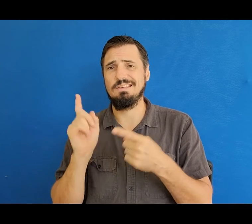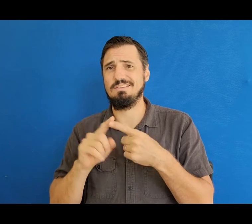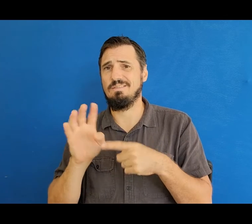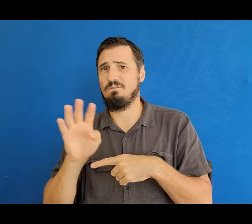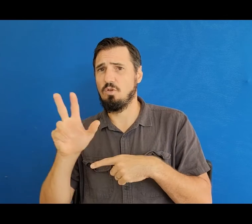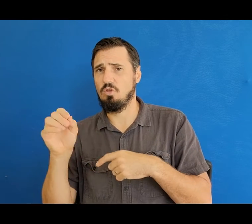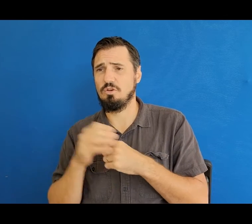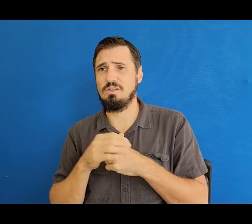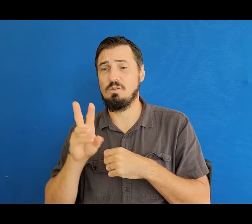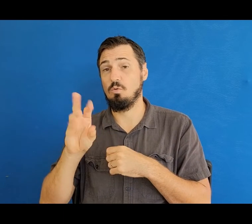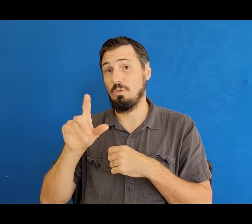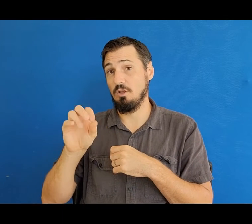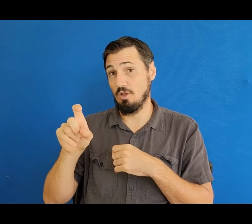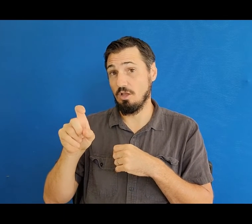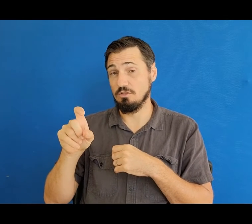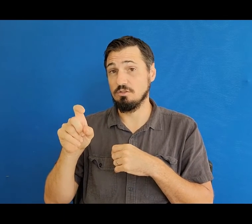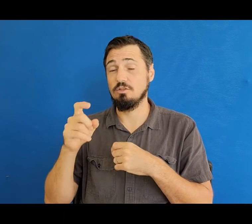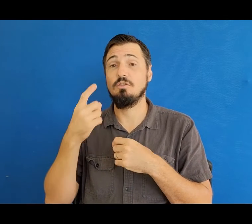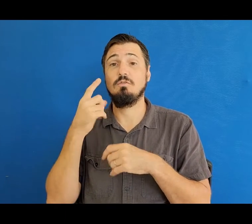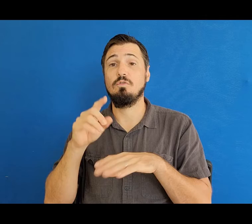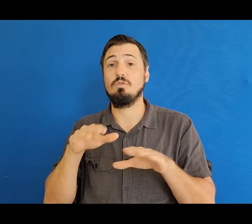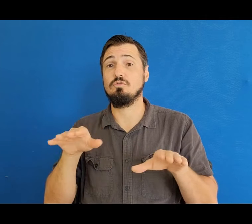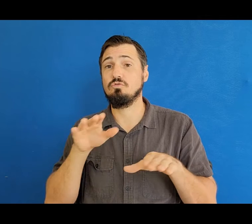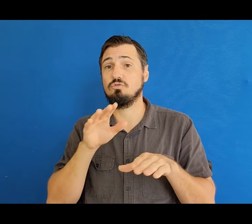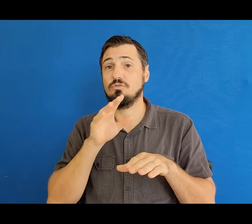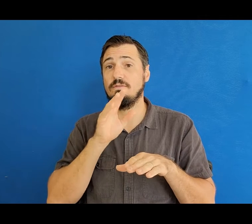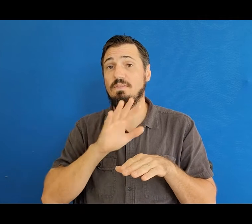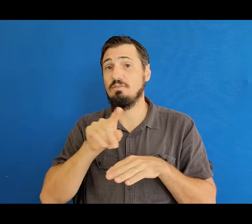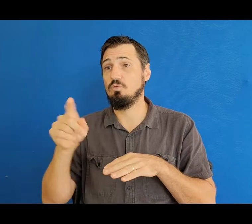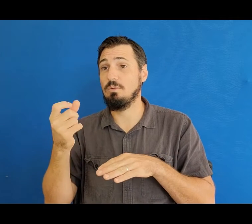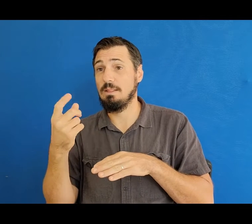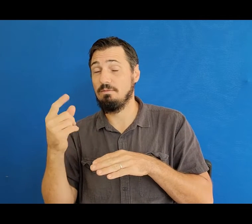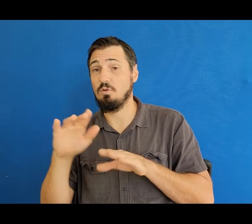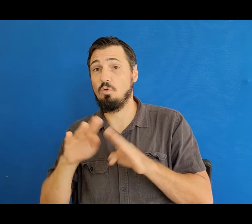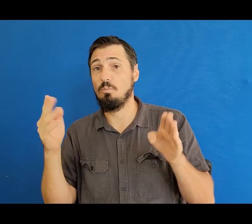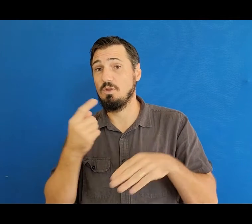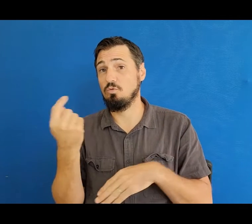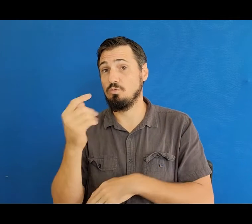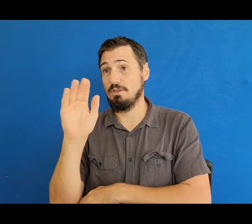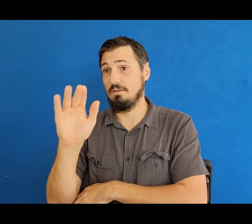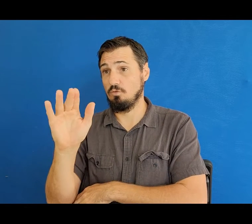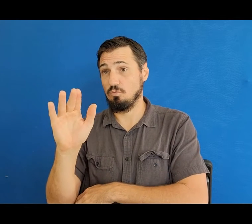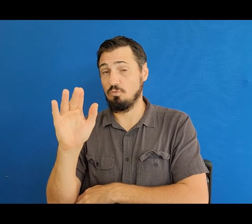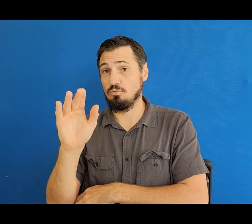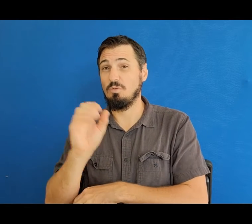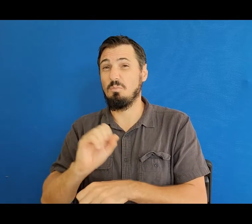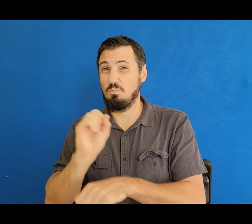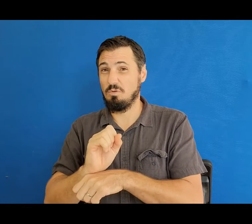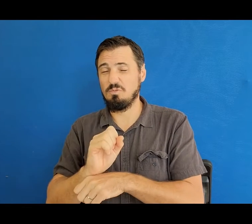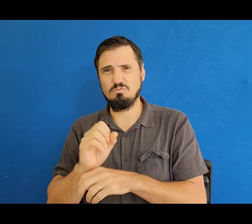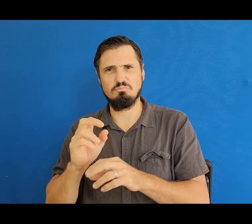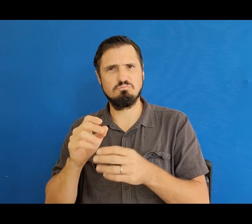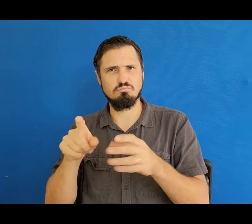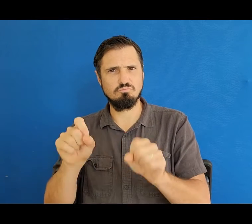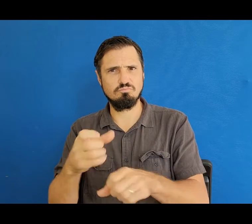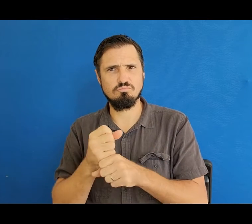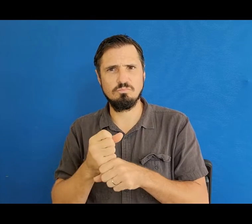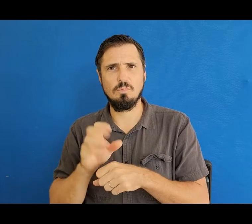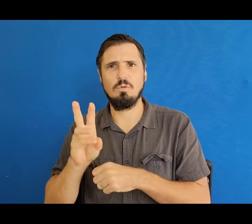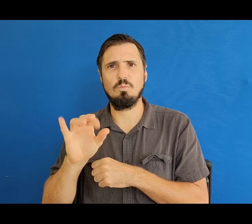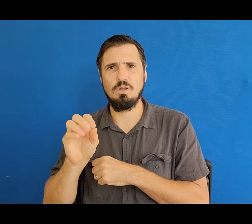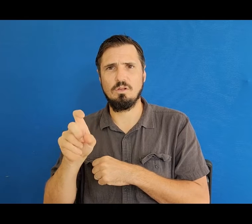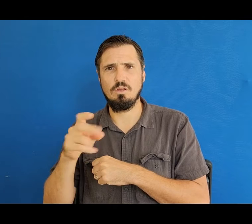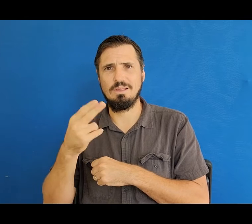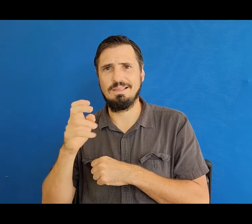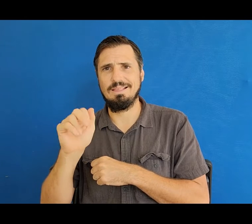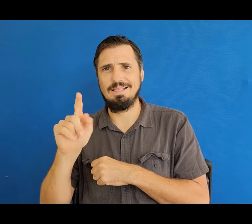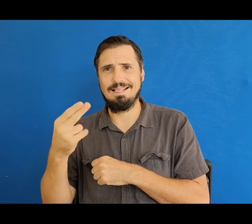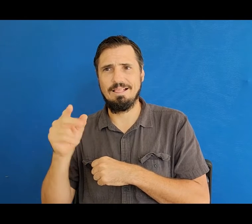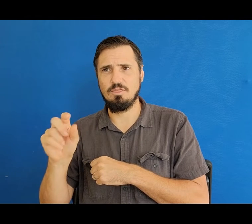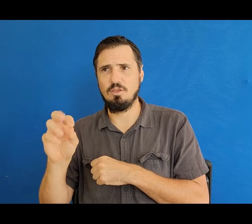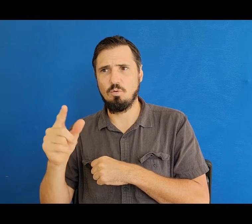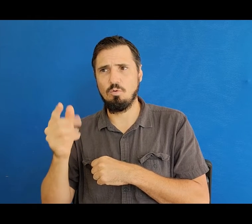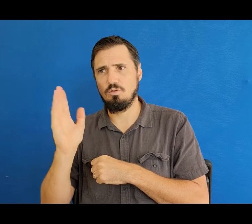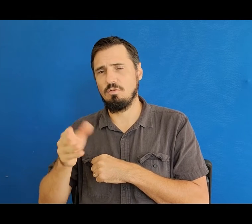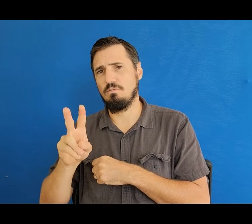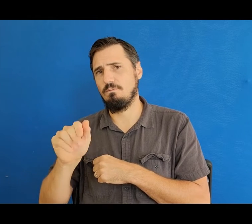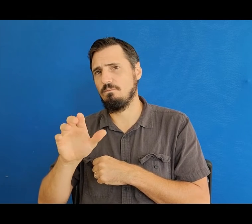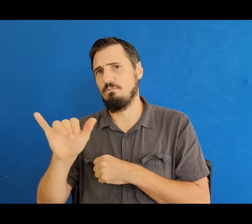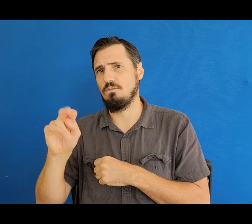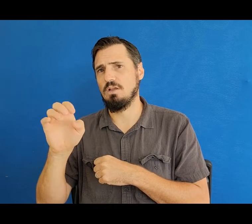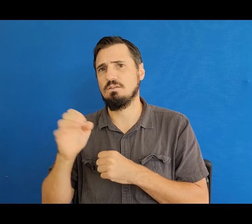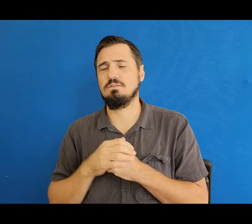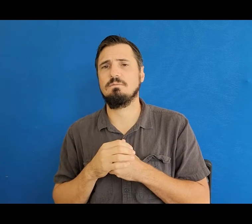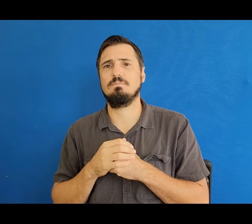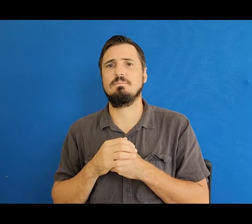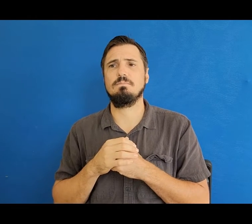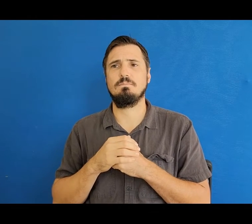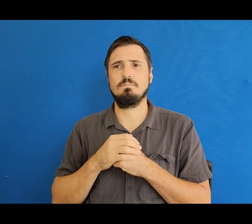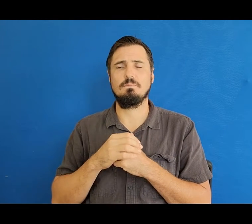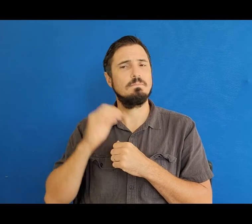Wilcox Medical Center’s clinic for ages 5-11 is open Tuesday afternoons, appointments are available at wilcoxhealth.org/vaccine.